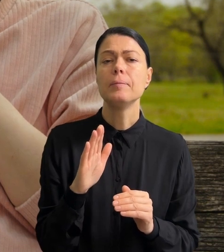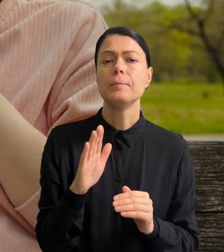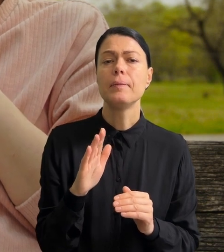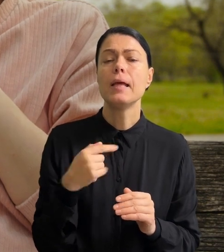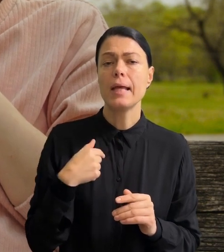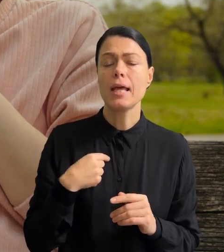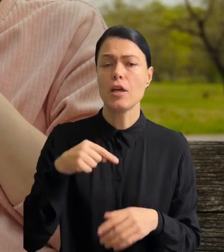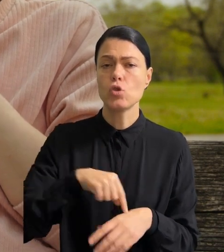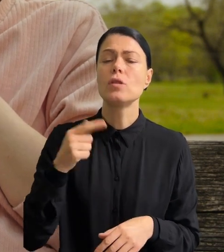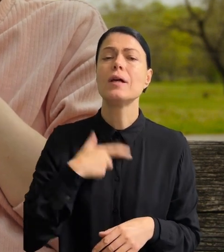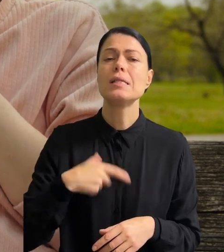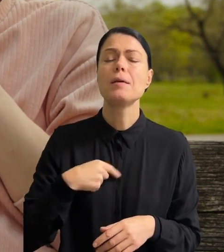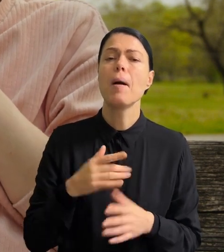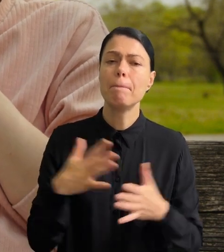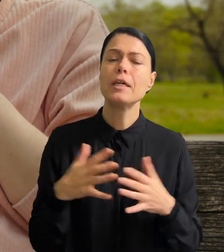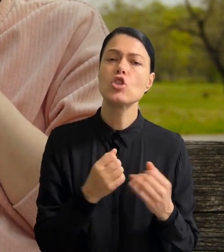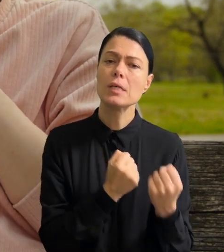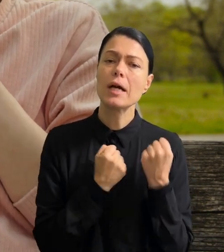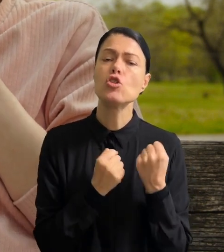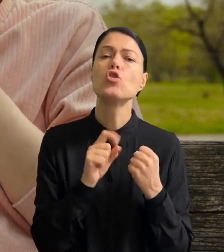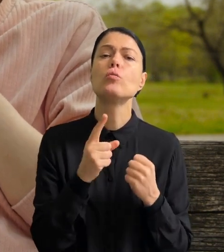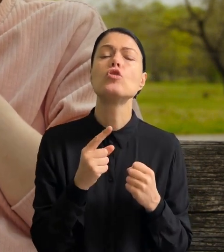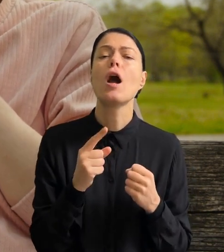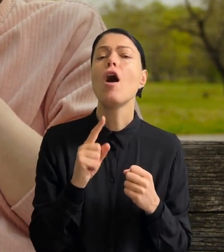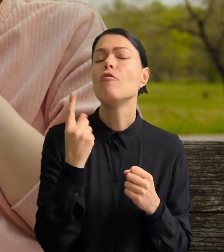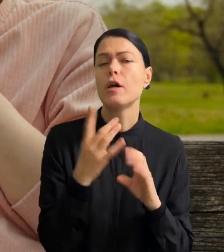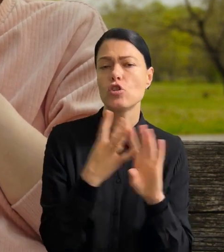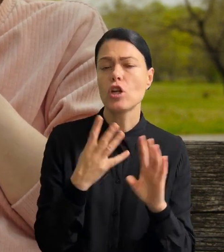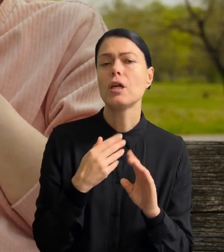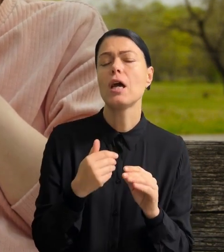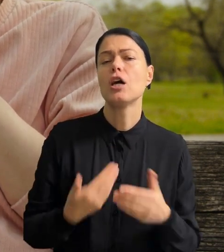I felt more protected there. Firstly, I lived near a military facility.